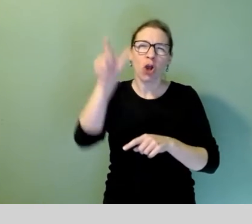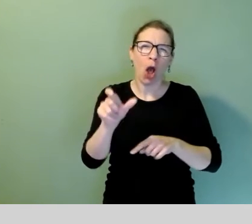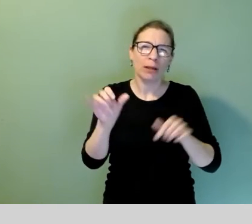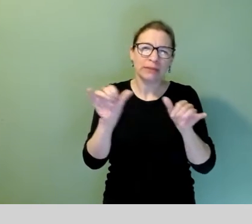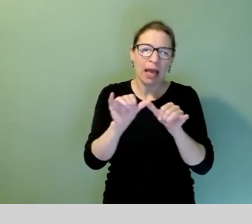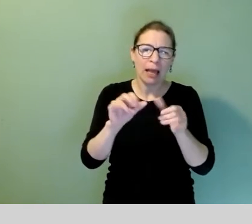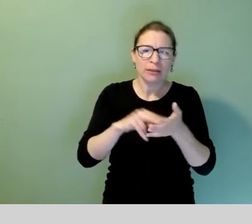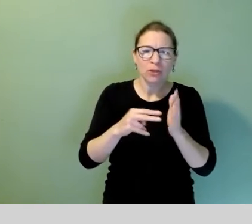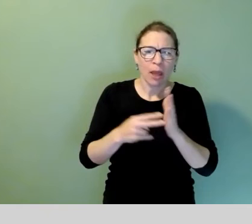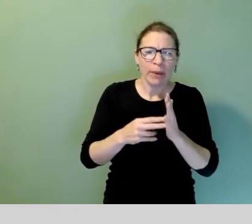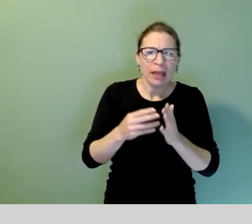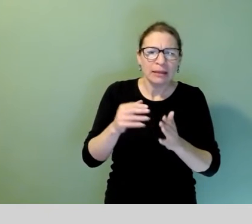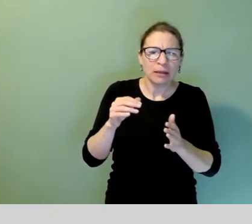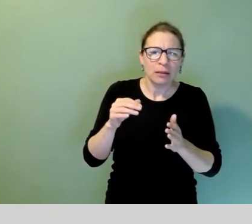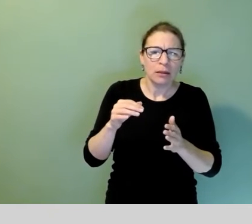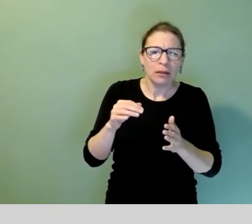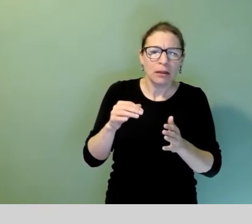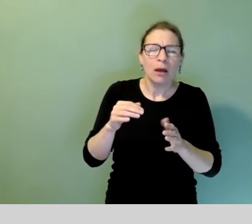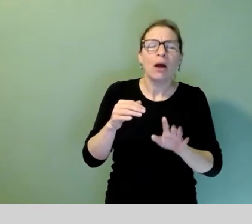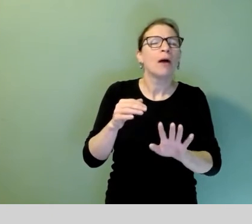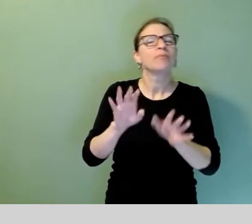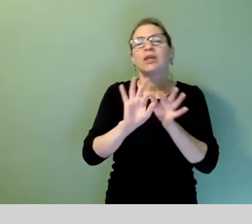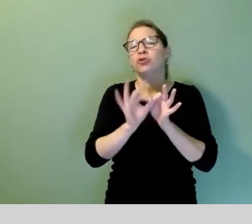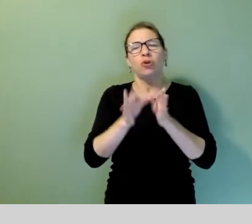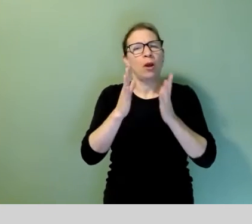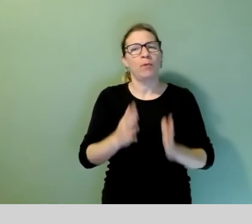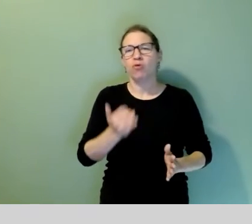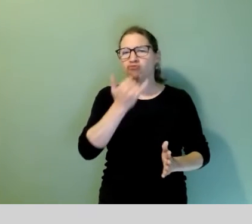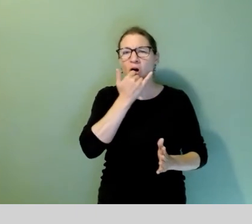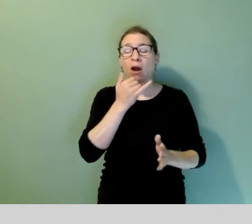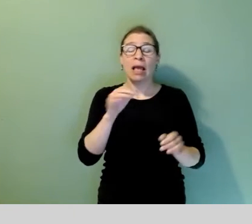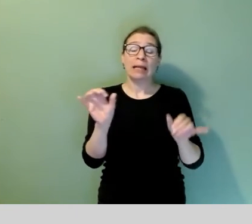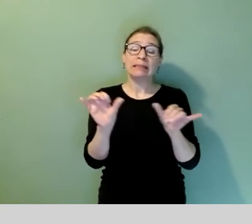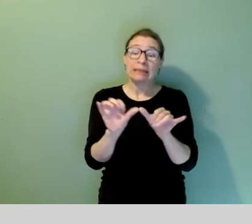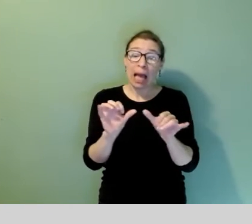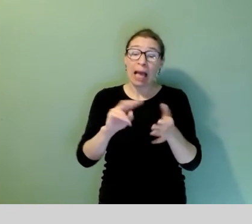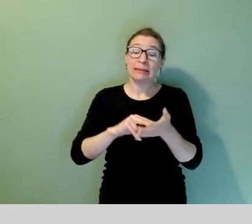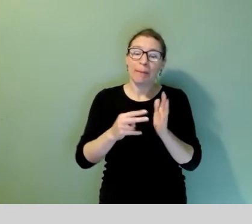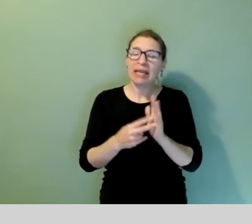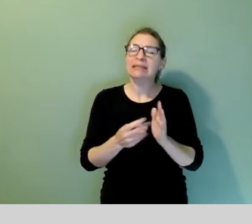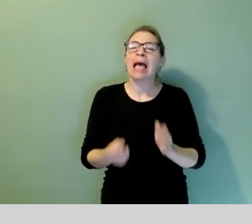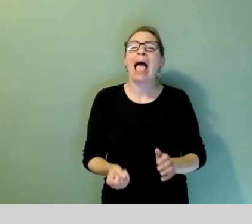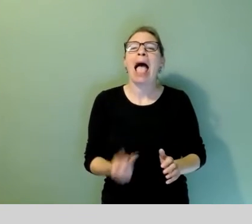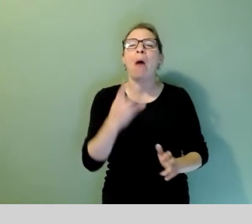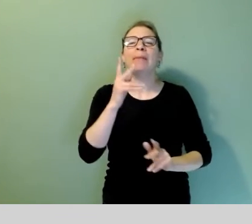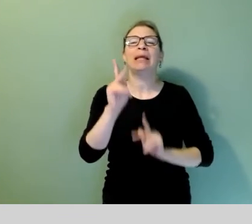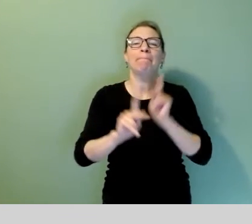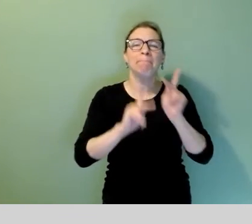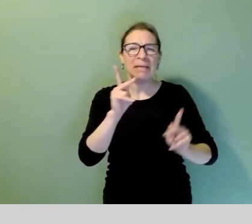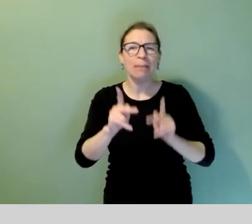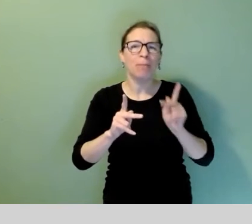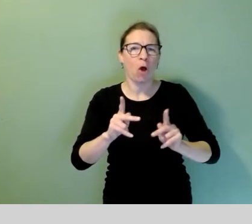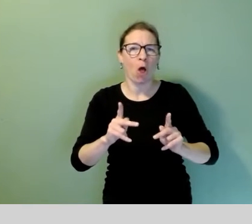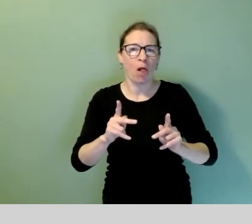So basically the size of the party, how many people were at the table will be used to specify the size of the symbols used.